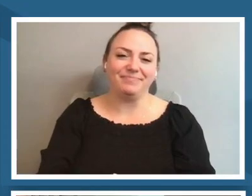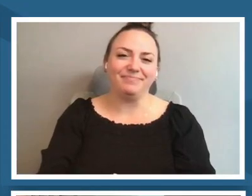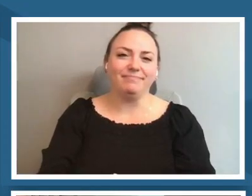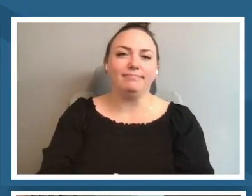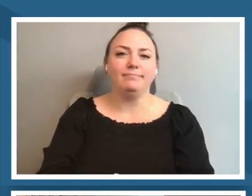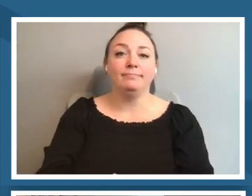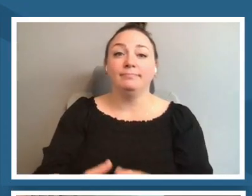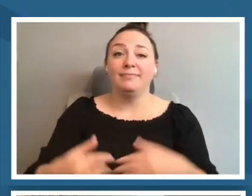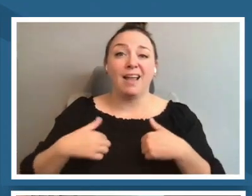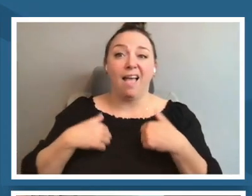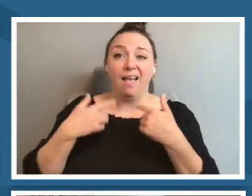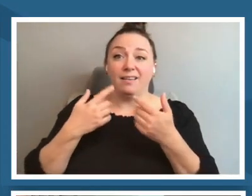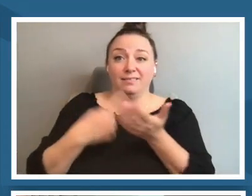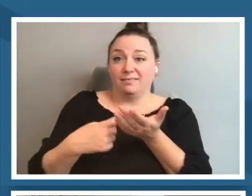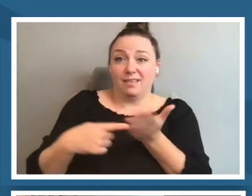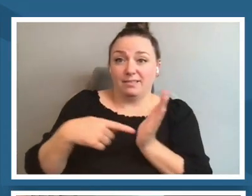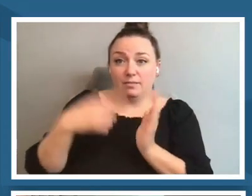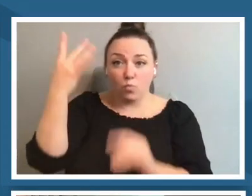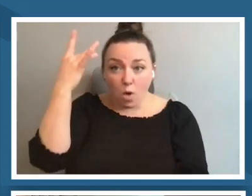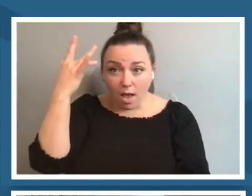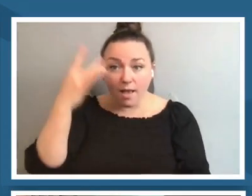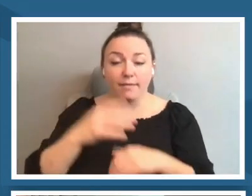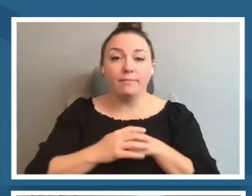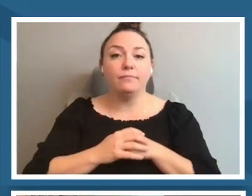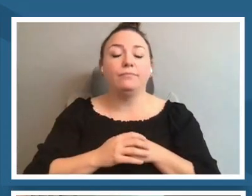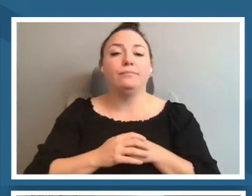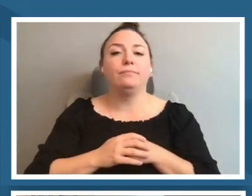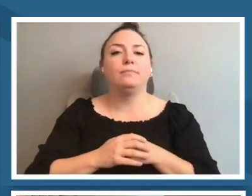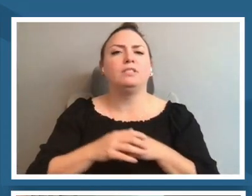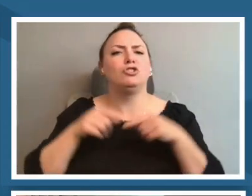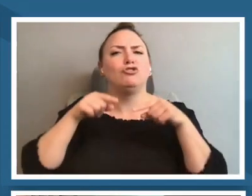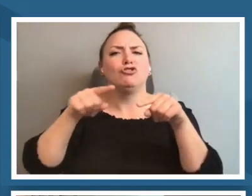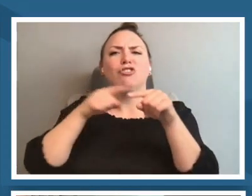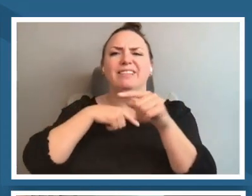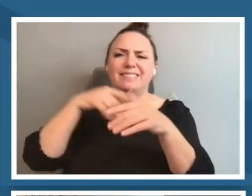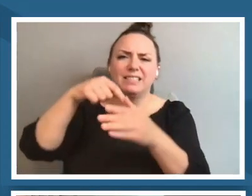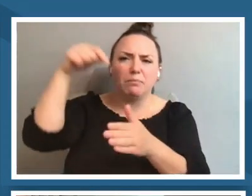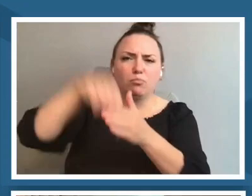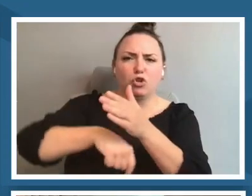actually through this immersive learning